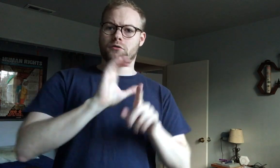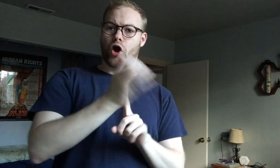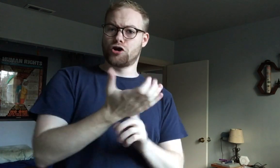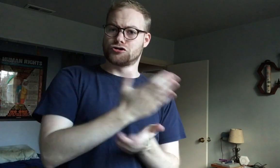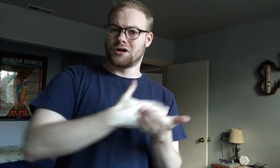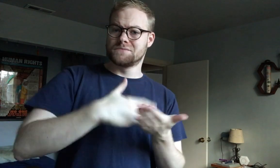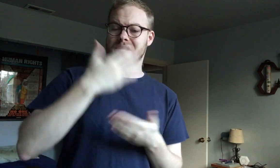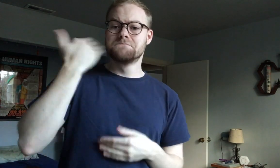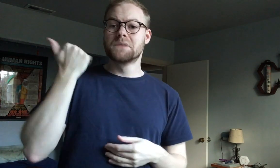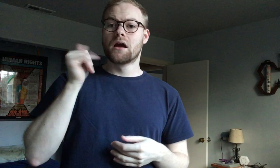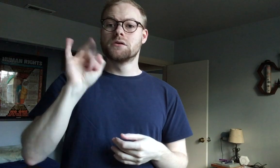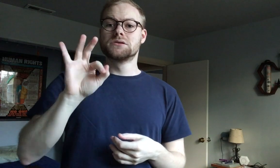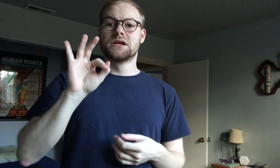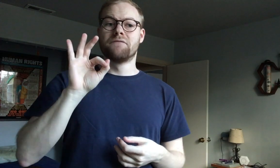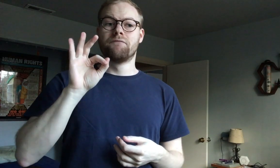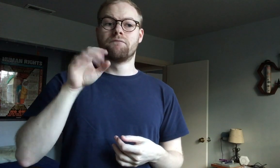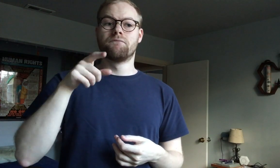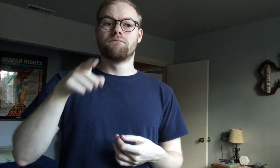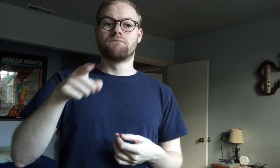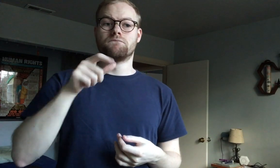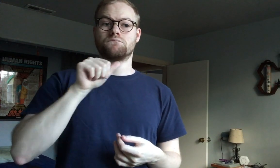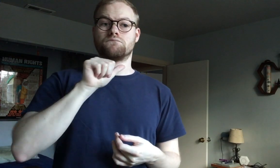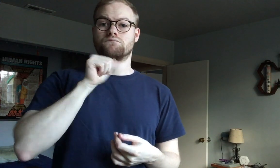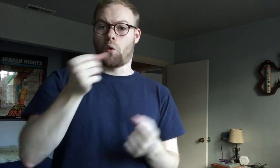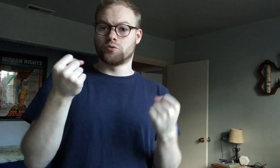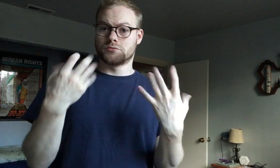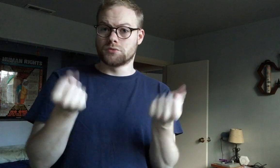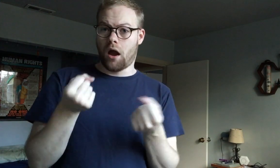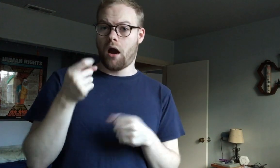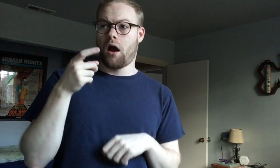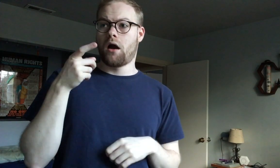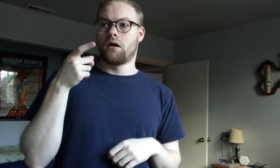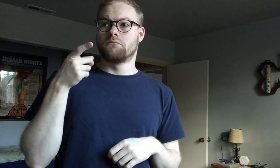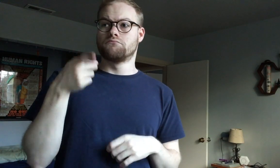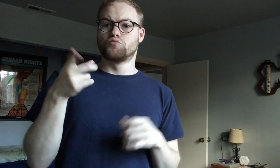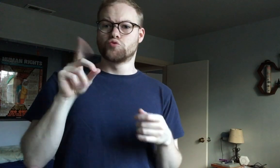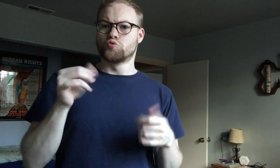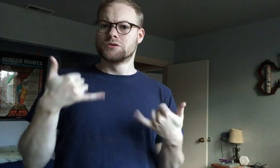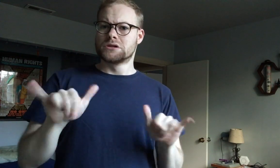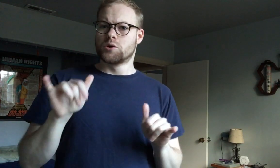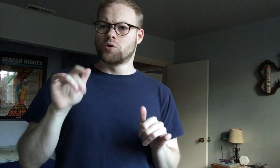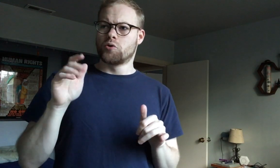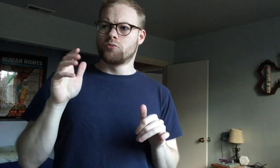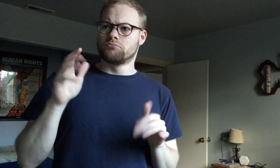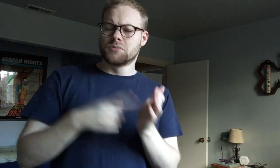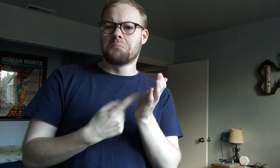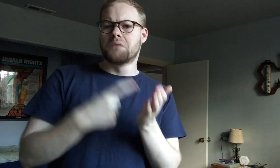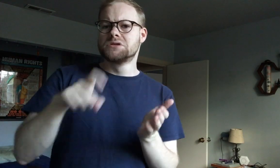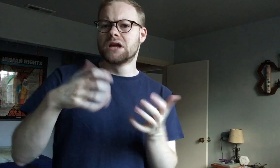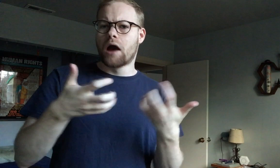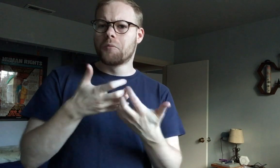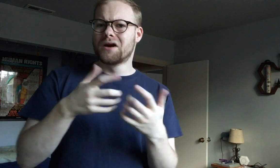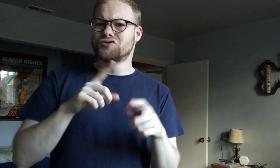cultural aspect, because if you don’t sign, you do still sometimes need accommodations.